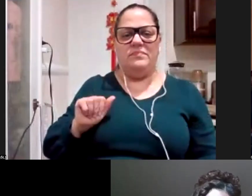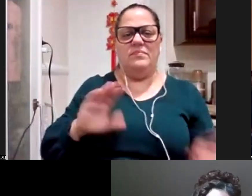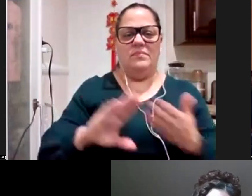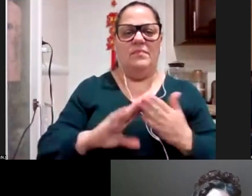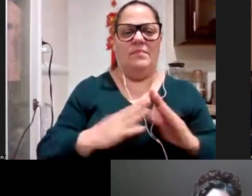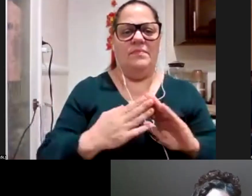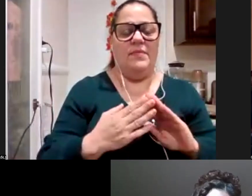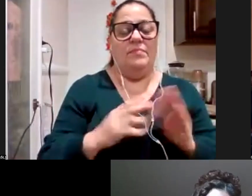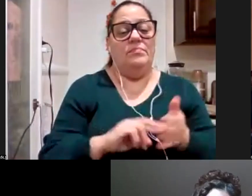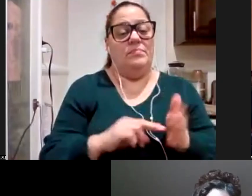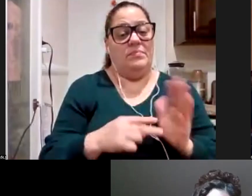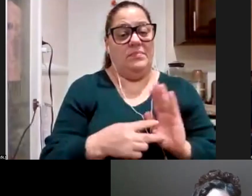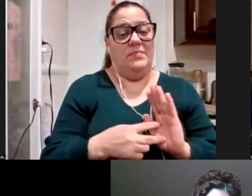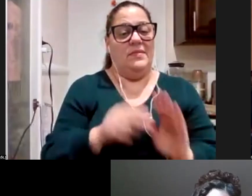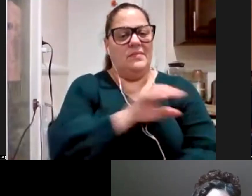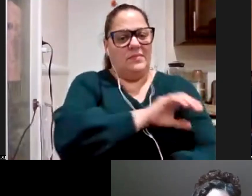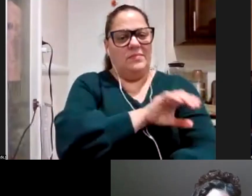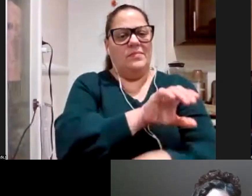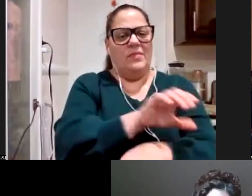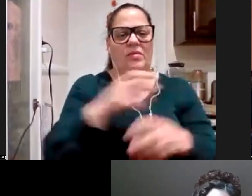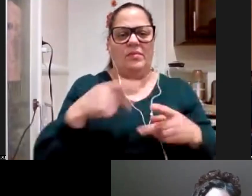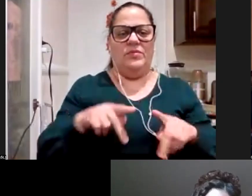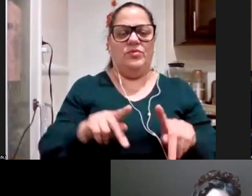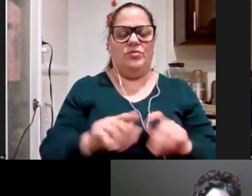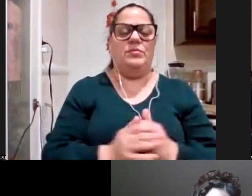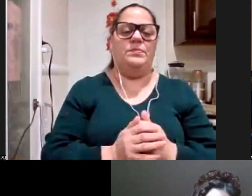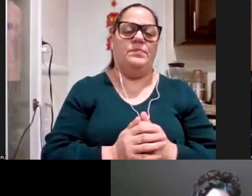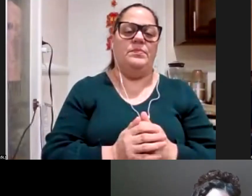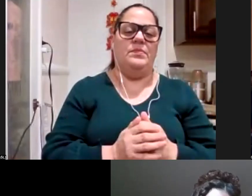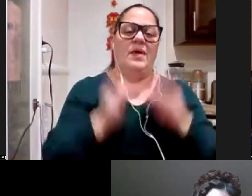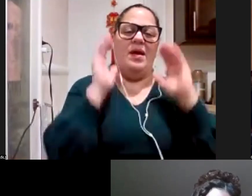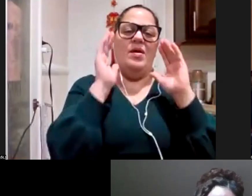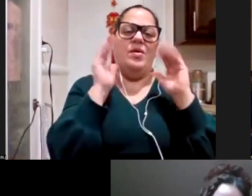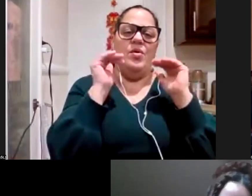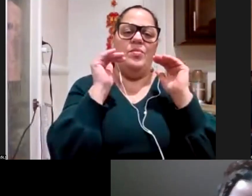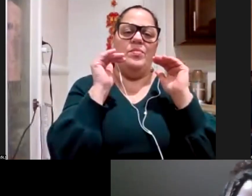means that there's a powerful opportunity there. And that's what I hope everybody who visits the